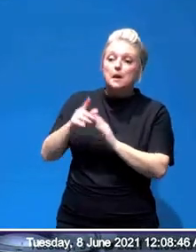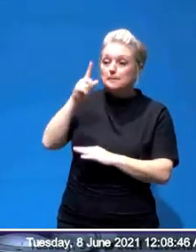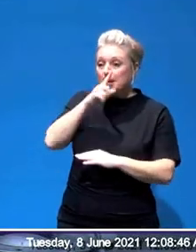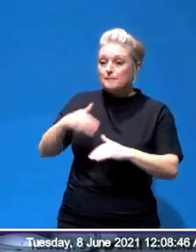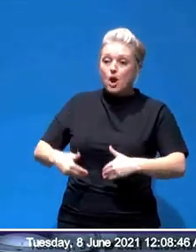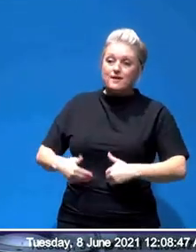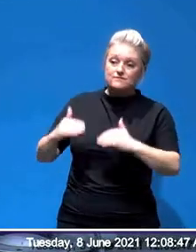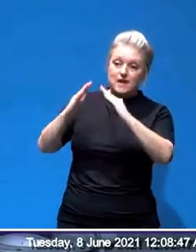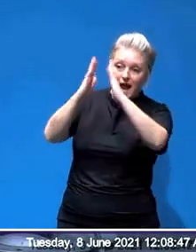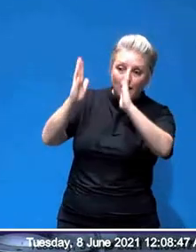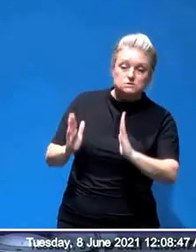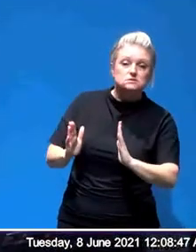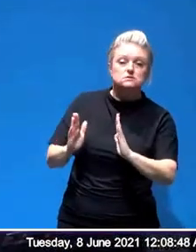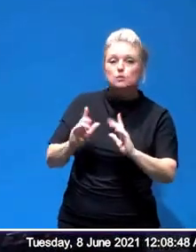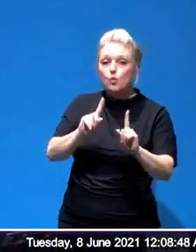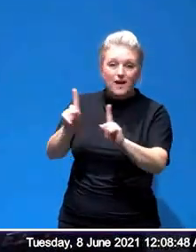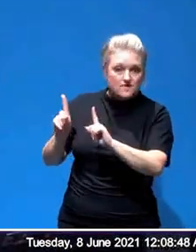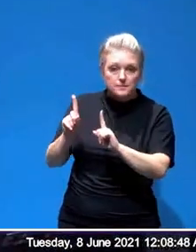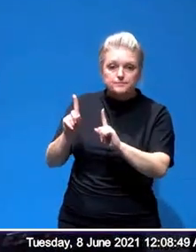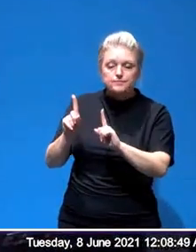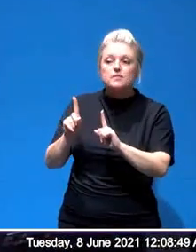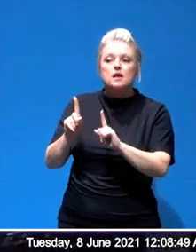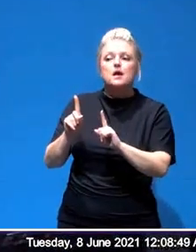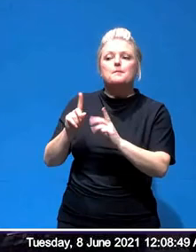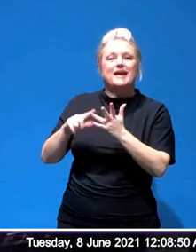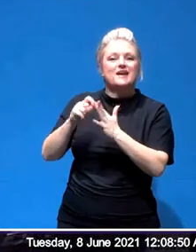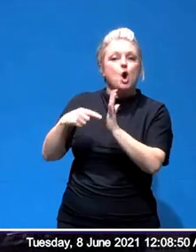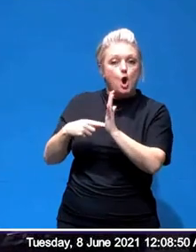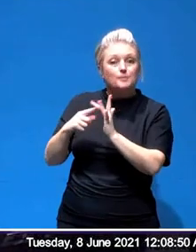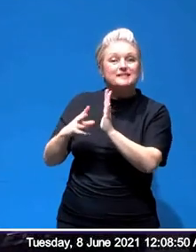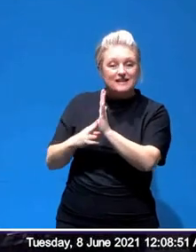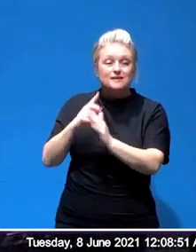Yes, and that was identified by the Ann Marie Smith Task Force.